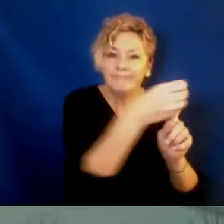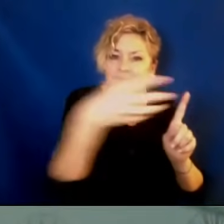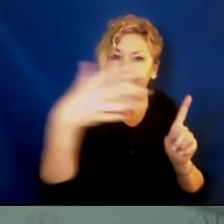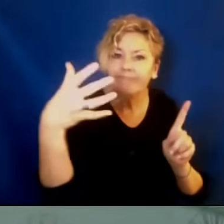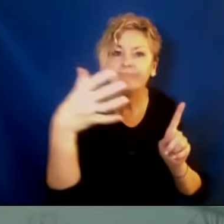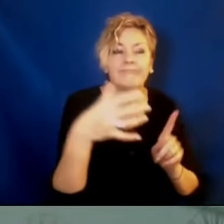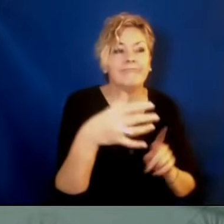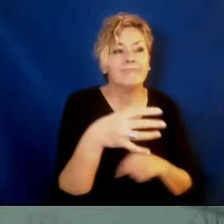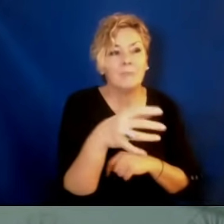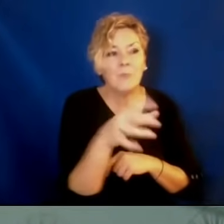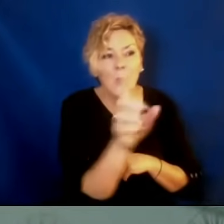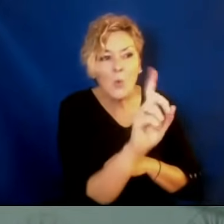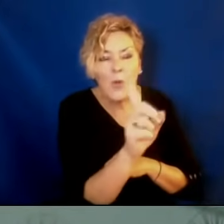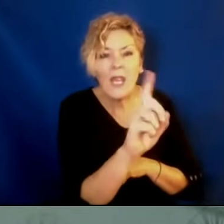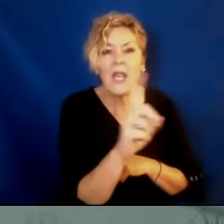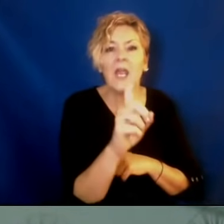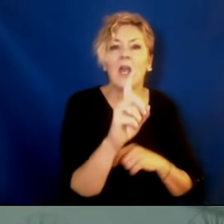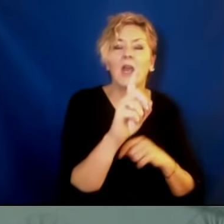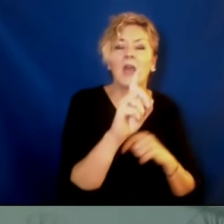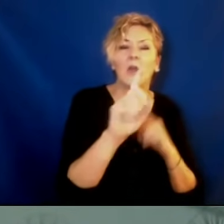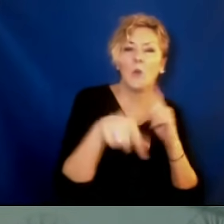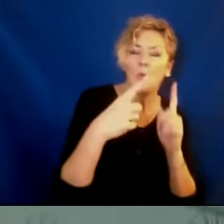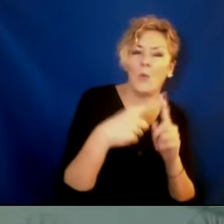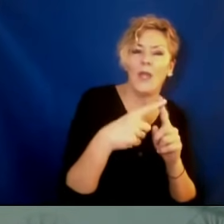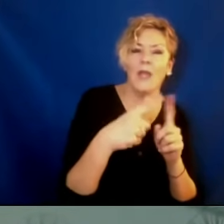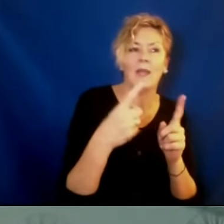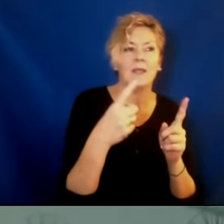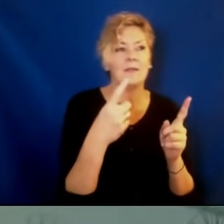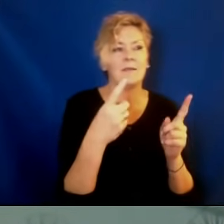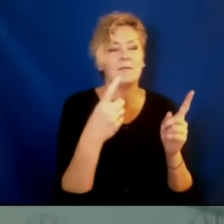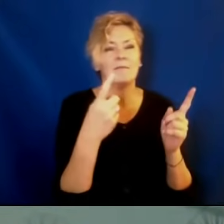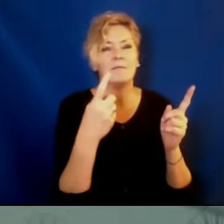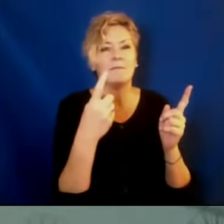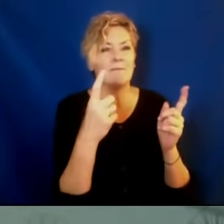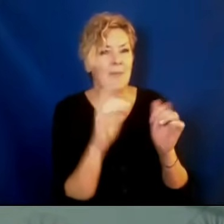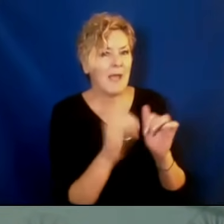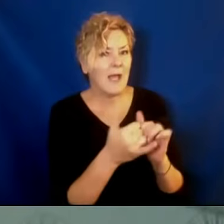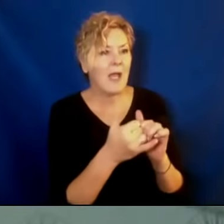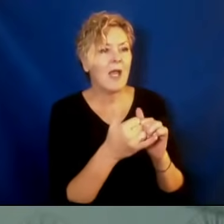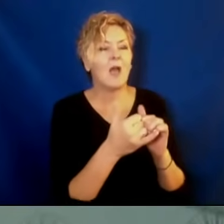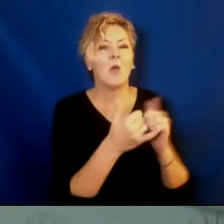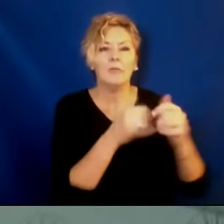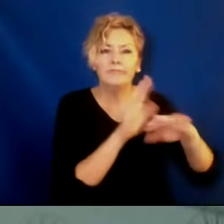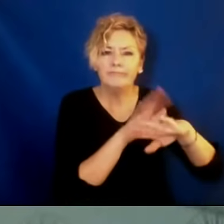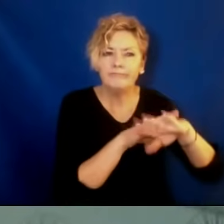was, how close the contact was, when it occurred and what they need to do about it.